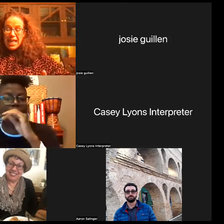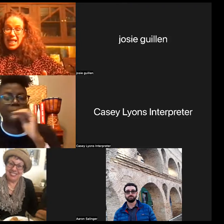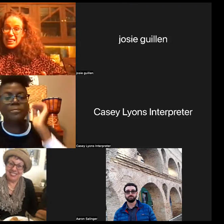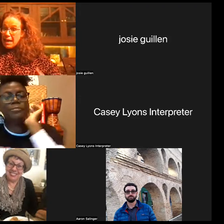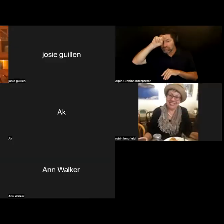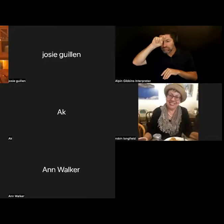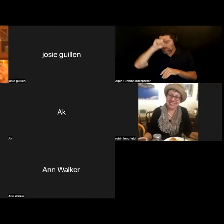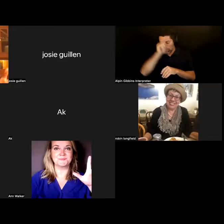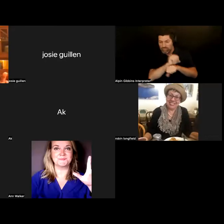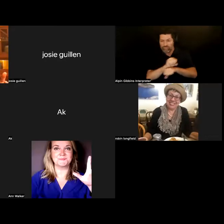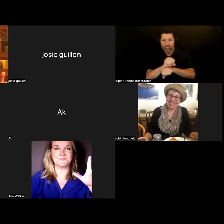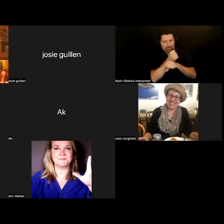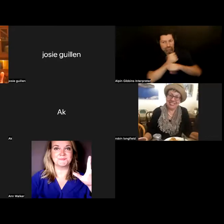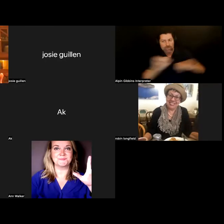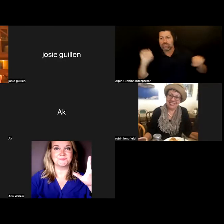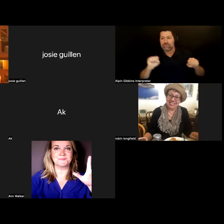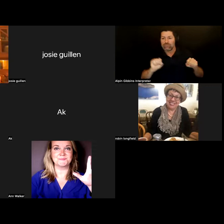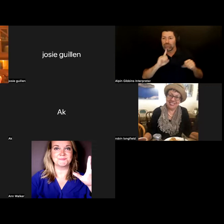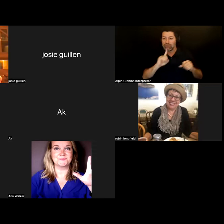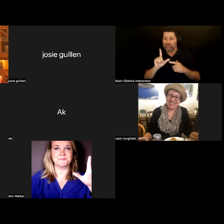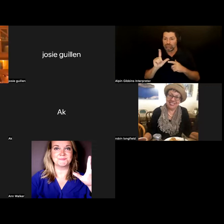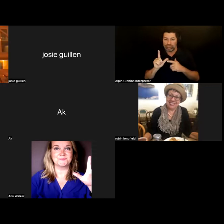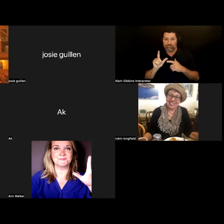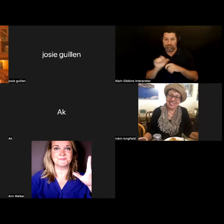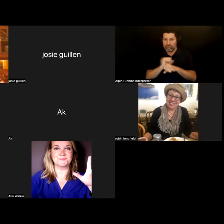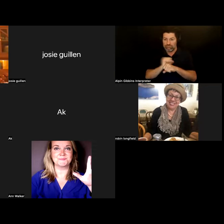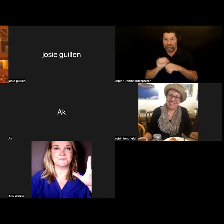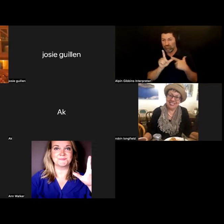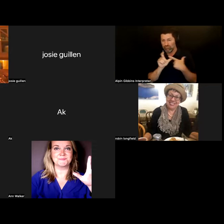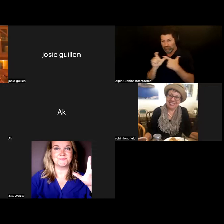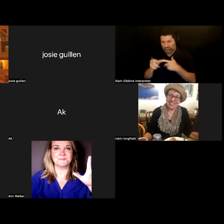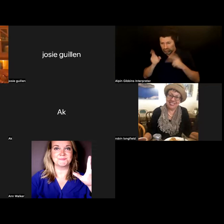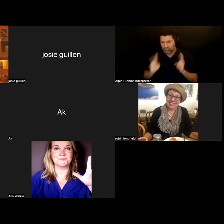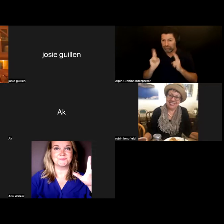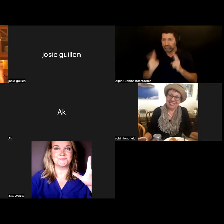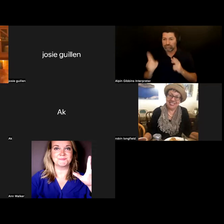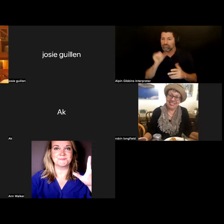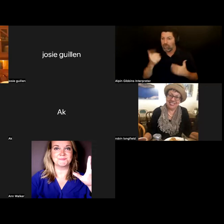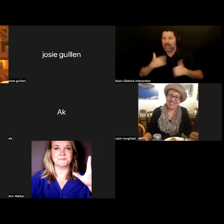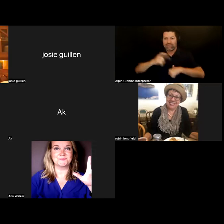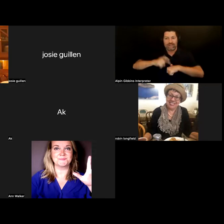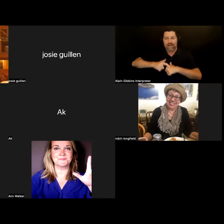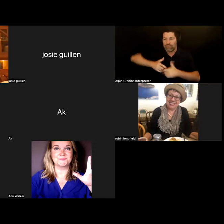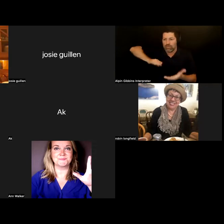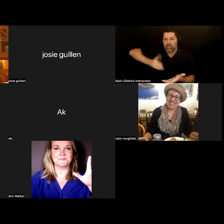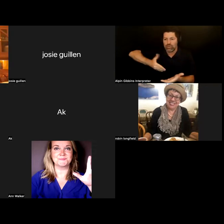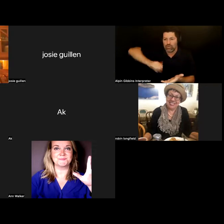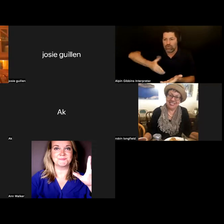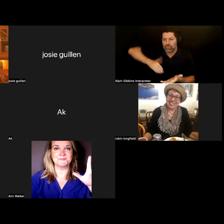19:21:36 They were running, and they didn't have any time 2 big bread right when you put